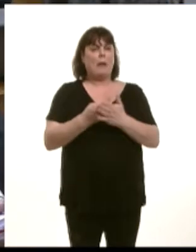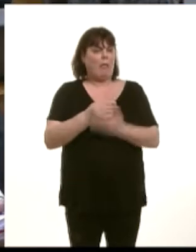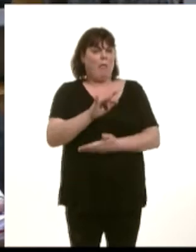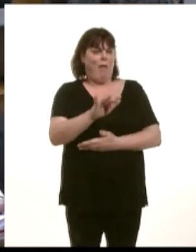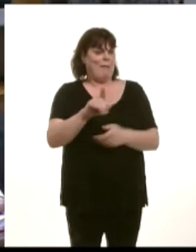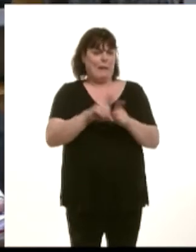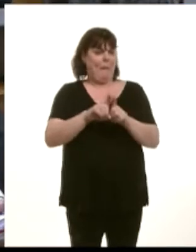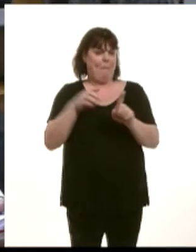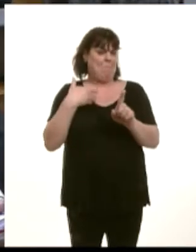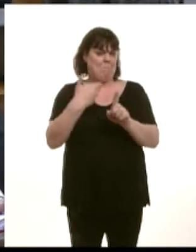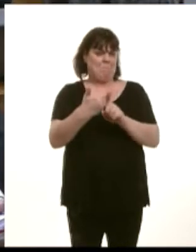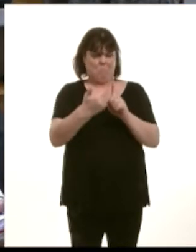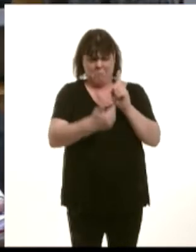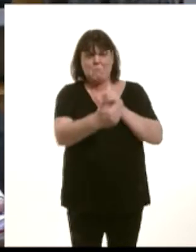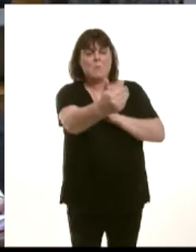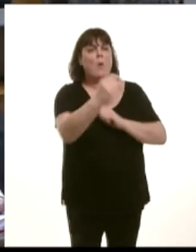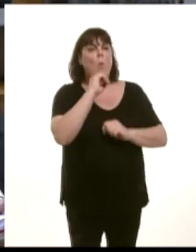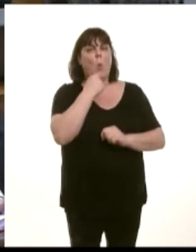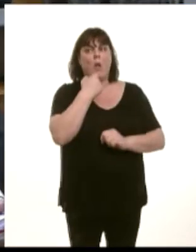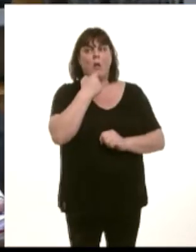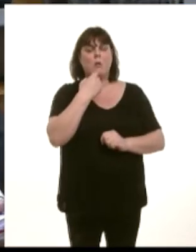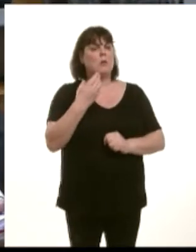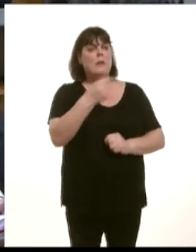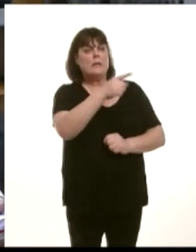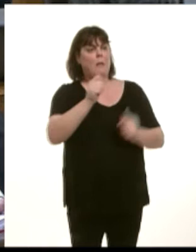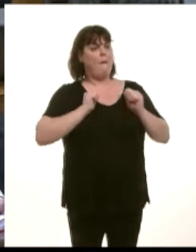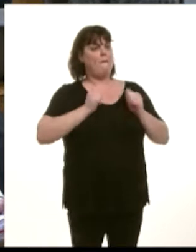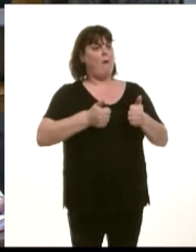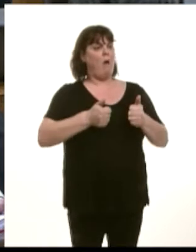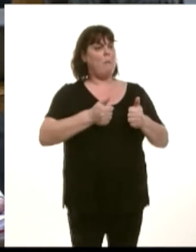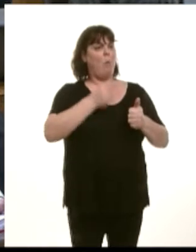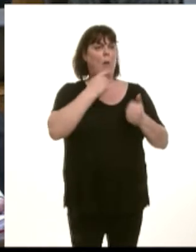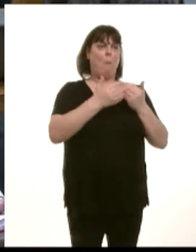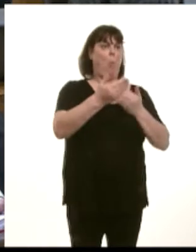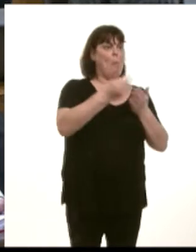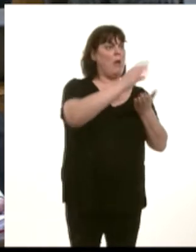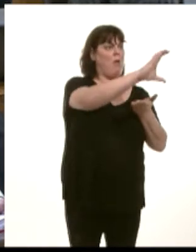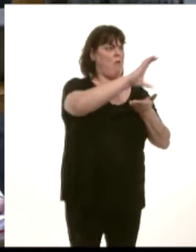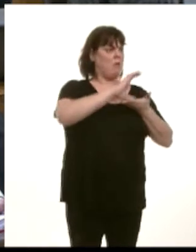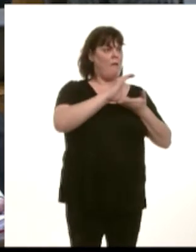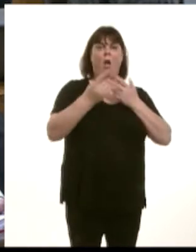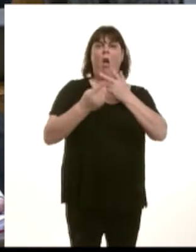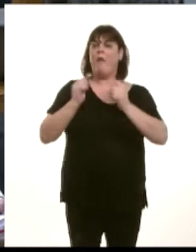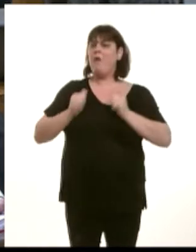and so, whatever the system, some will gain and others will lose out? That’s going to happen. Elin Jones: Yes, but you don’t have a system.